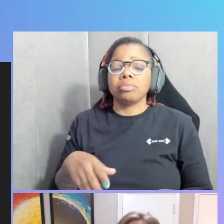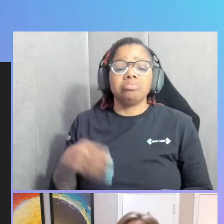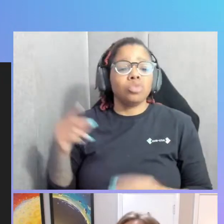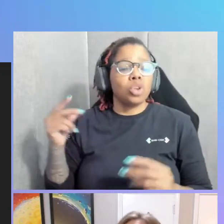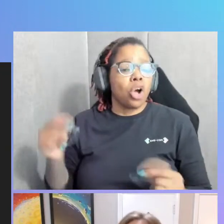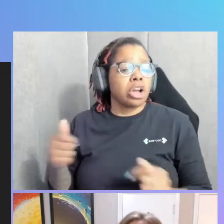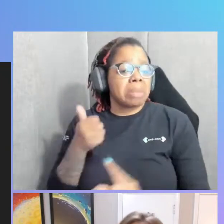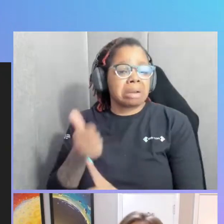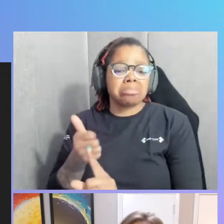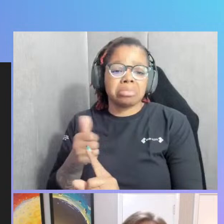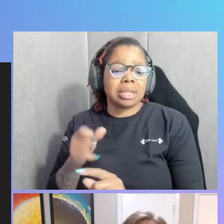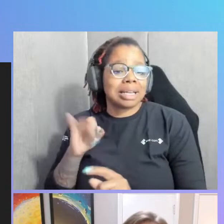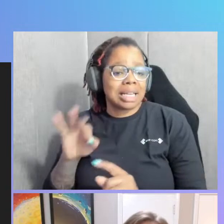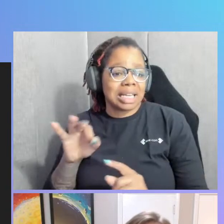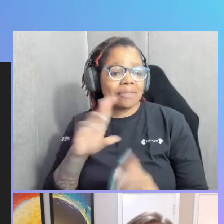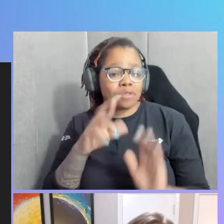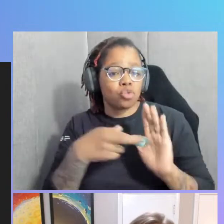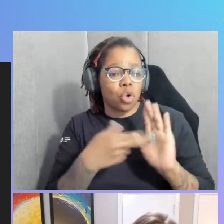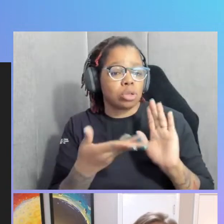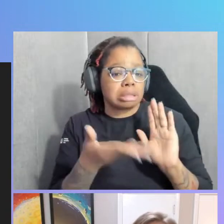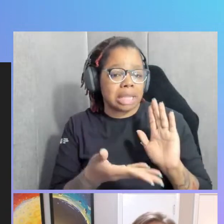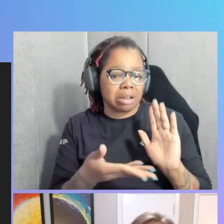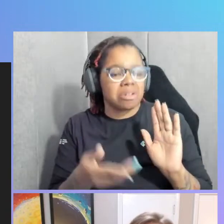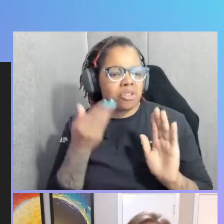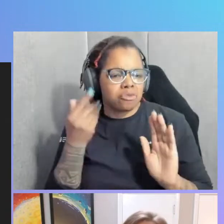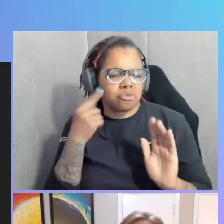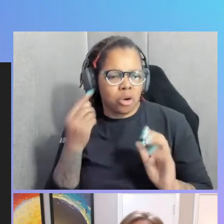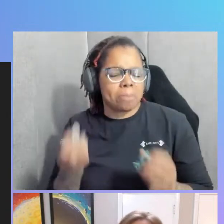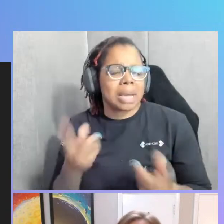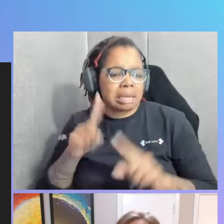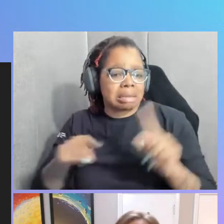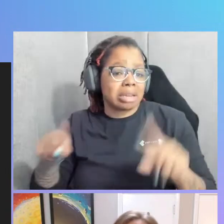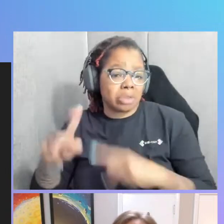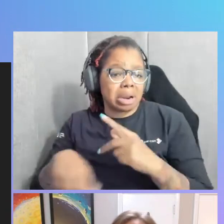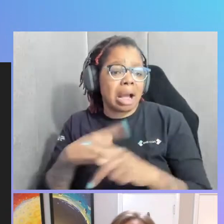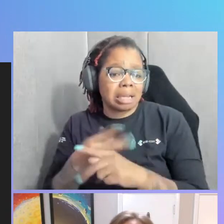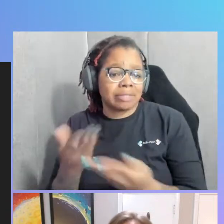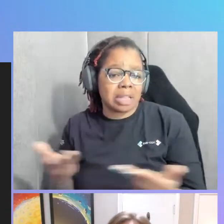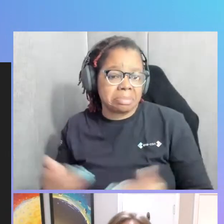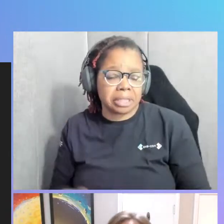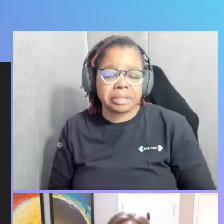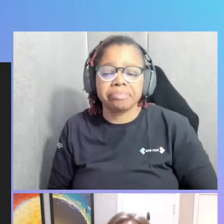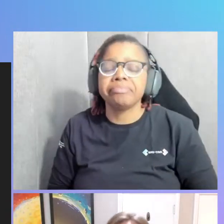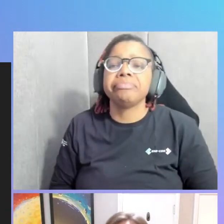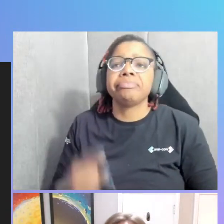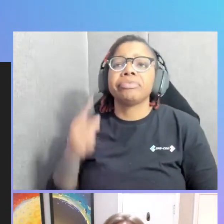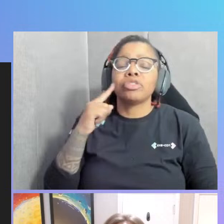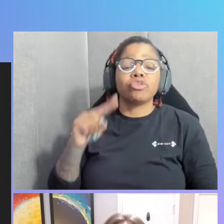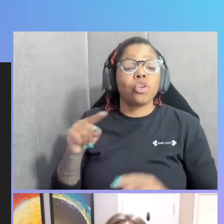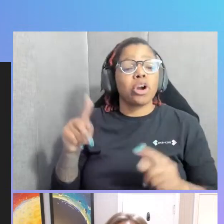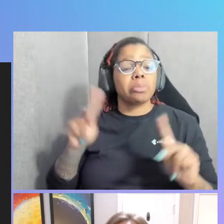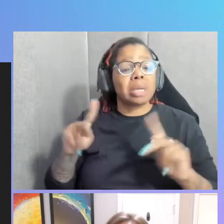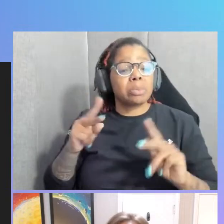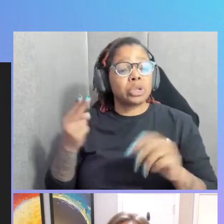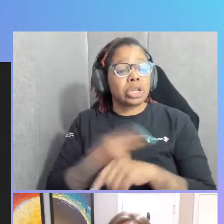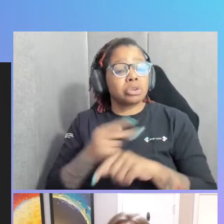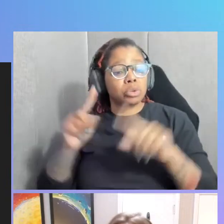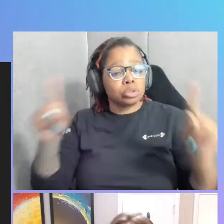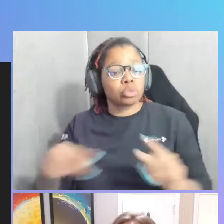it automatically if the roll is present. For many different types of elements. So for screen reader users, knowing the roll